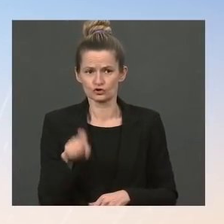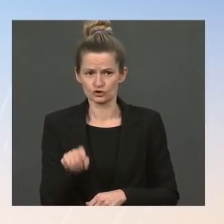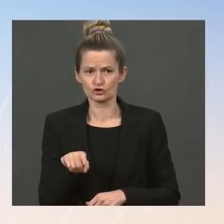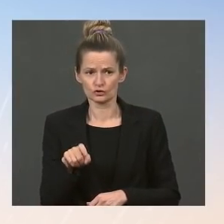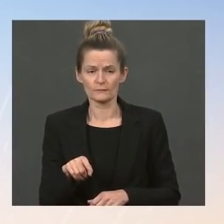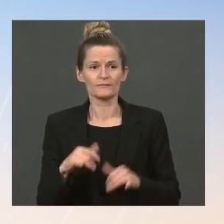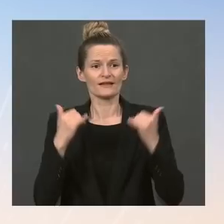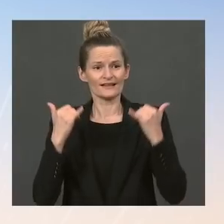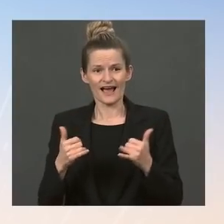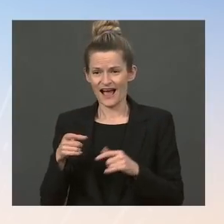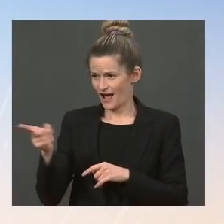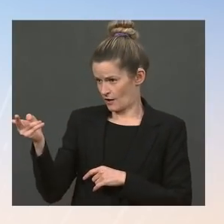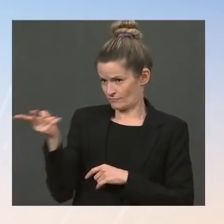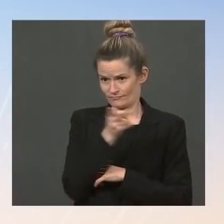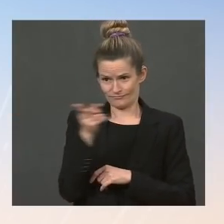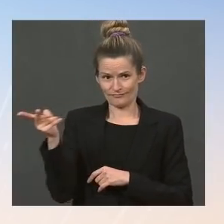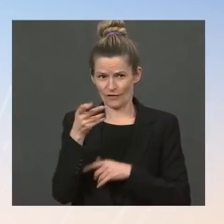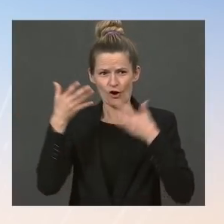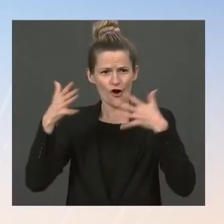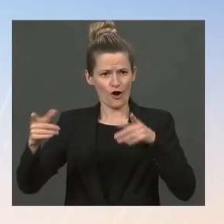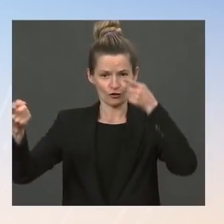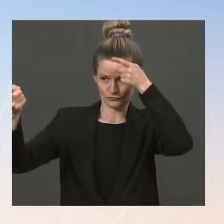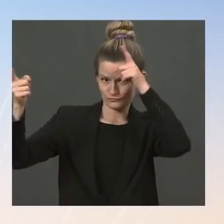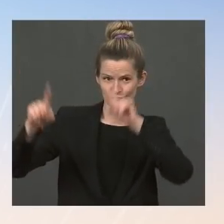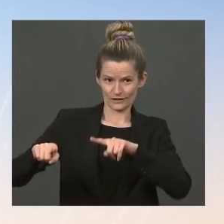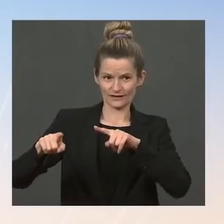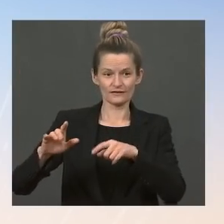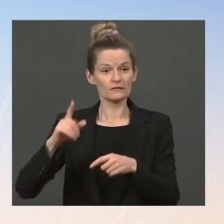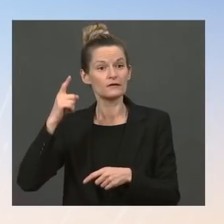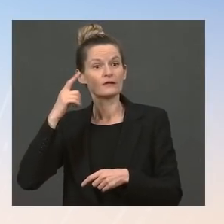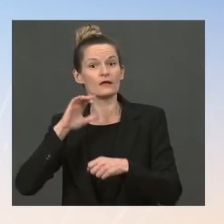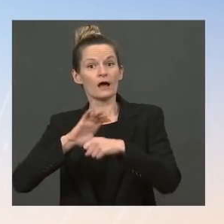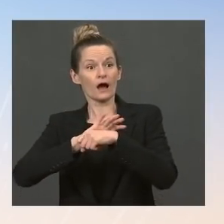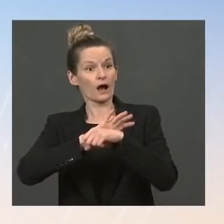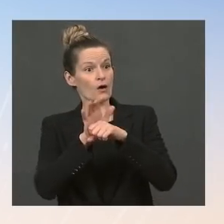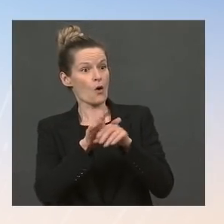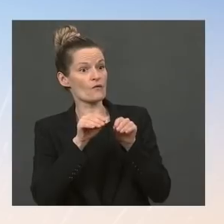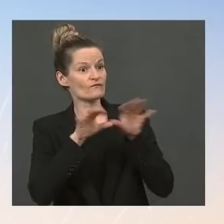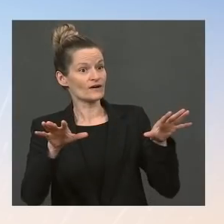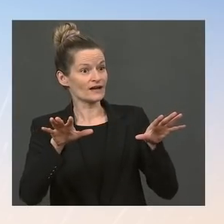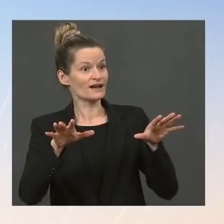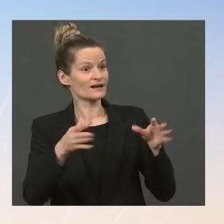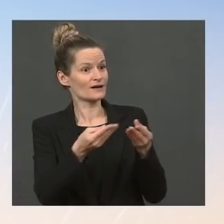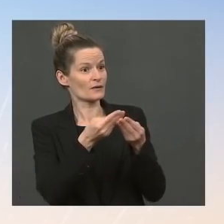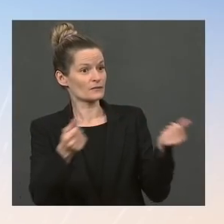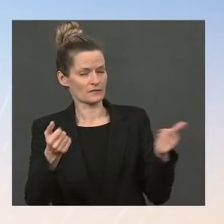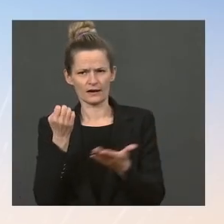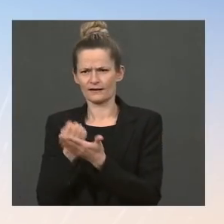on crushing the virus and getting the economy back up and running, the need to address the climate crisis through the Build Back Better agenda,